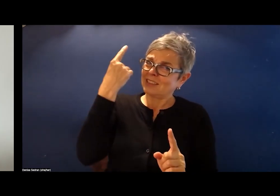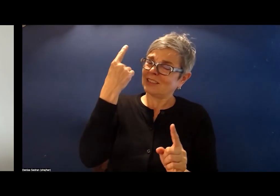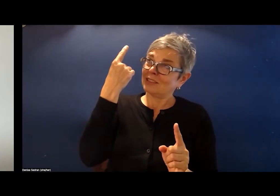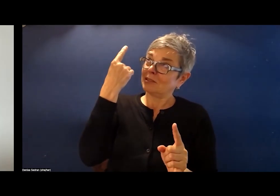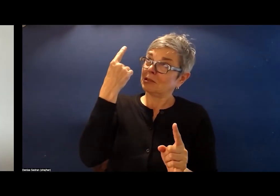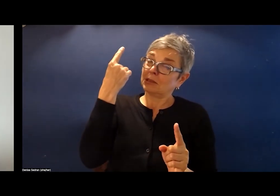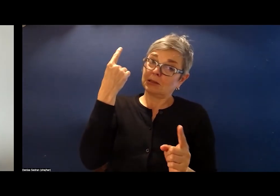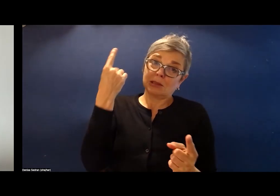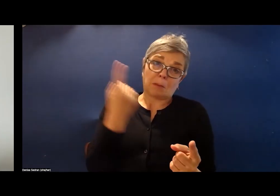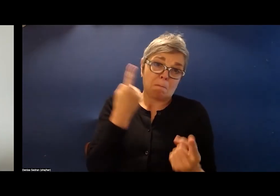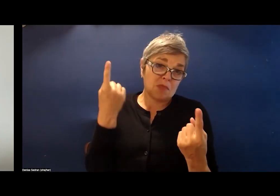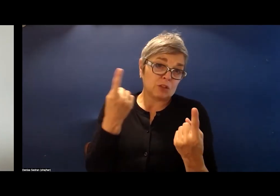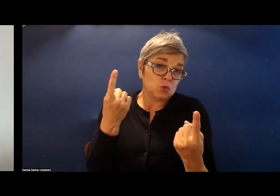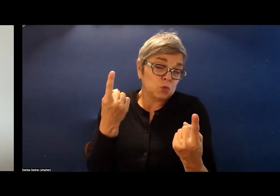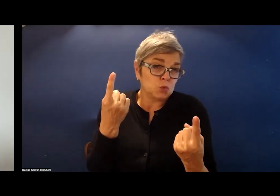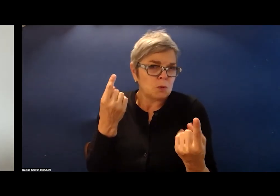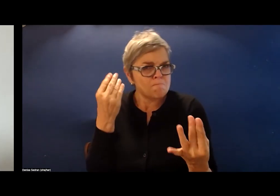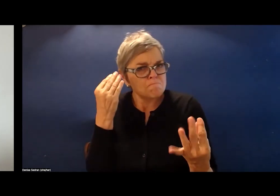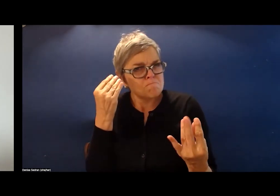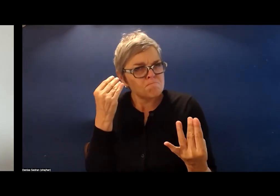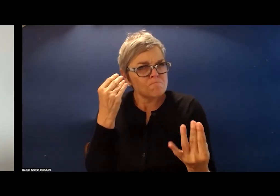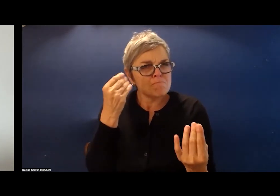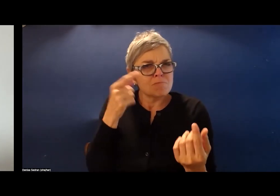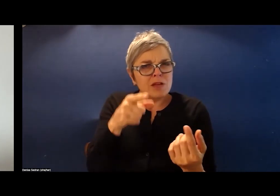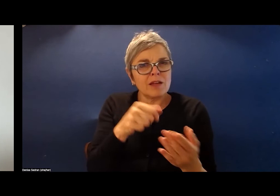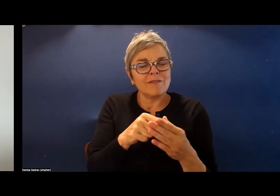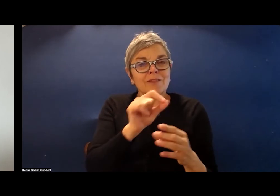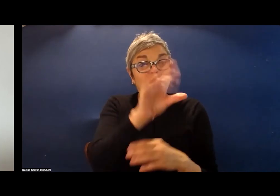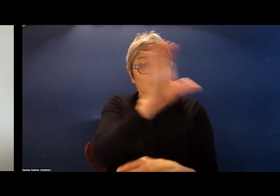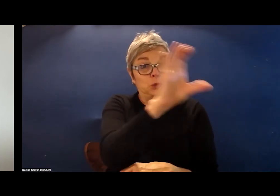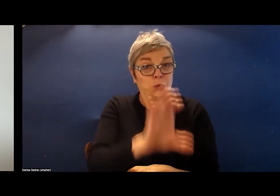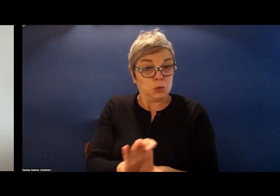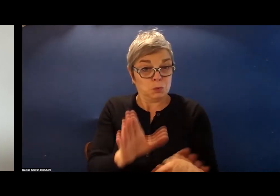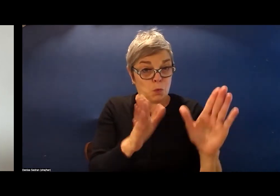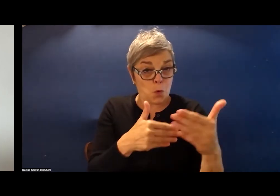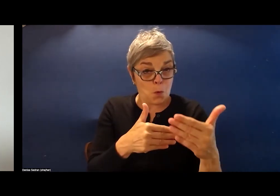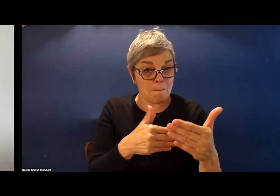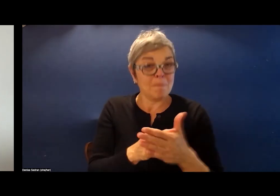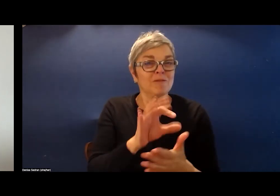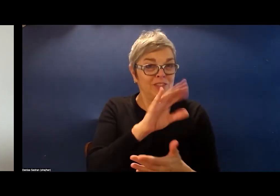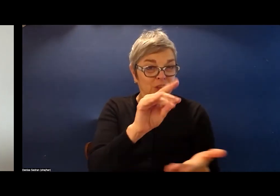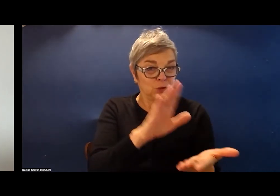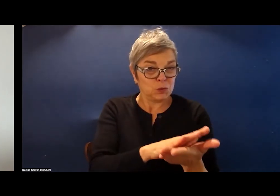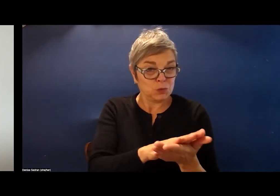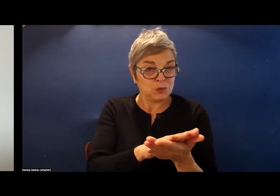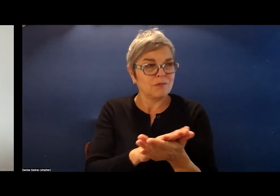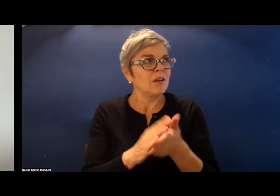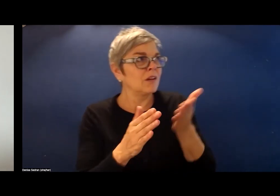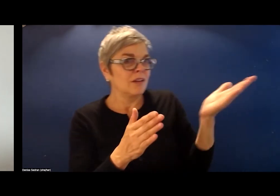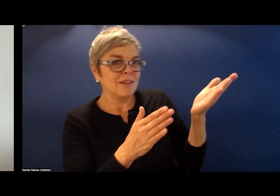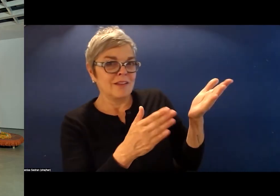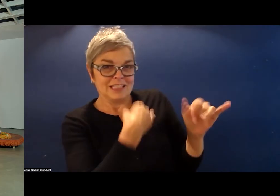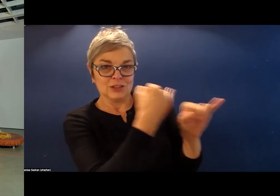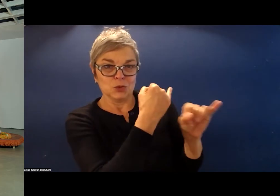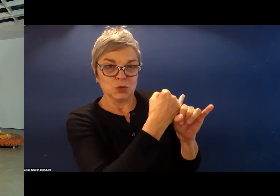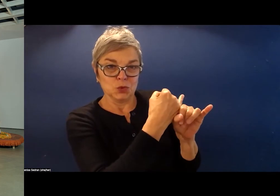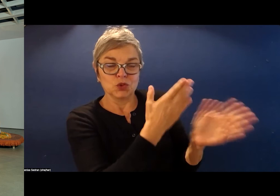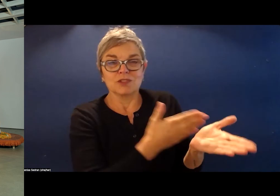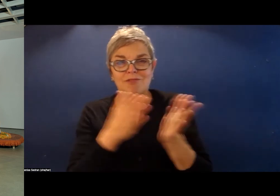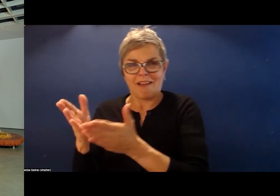room of the field school through the institution and the public facing classroom of the gallery, and to further those connections?